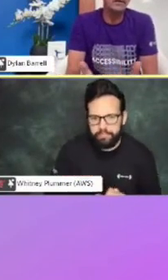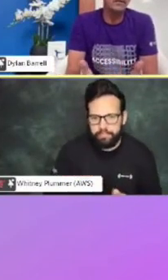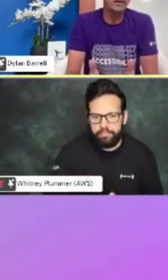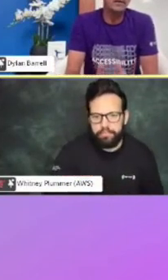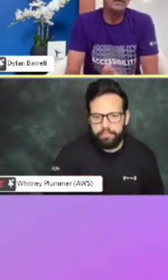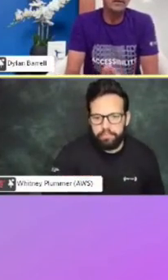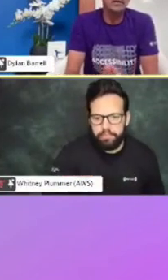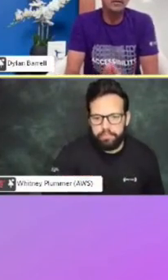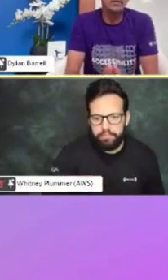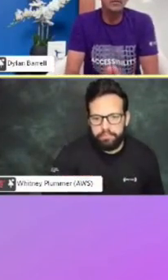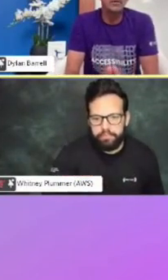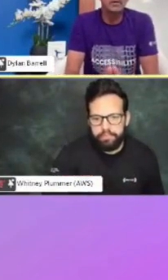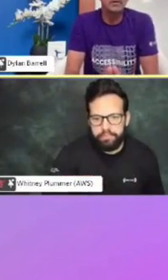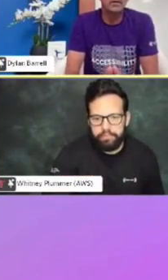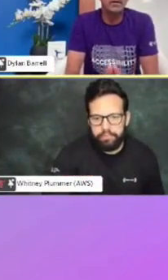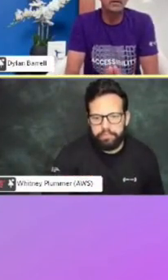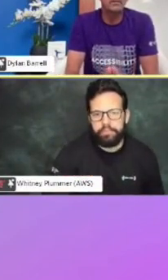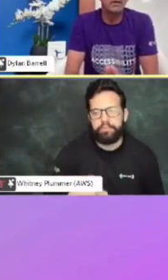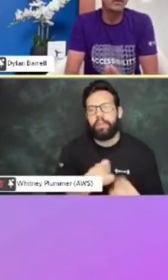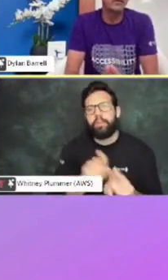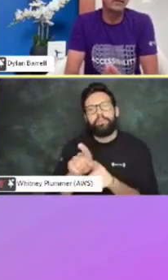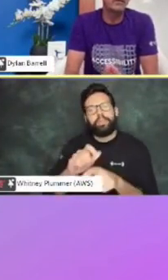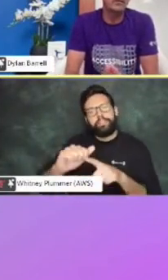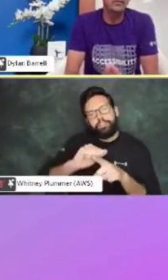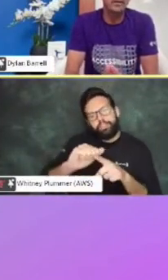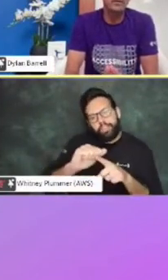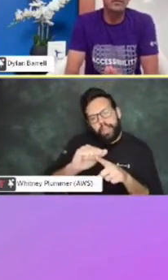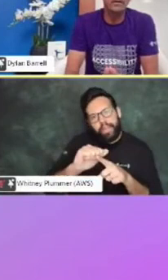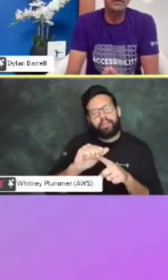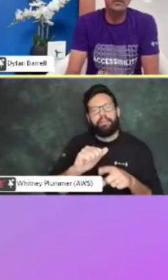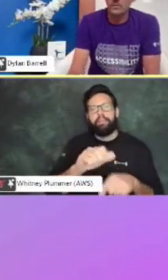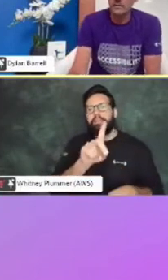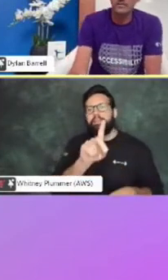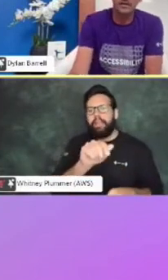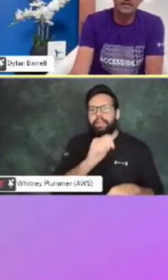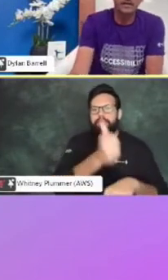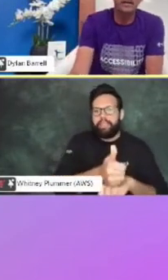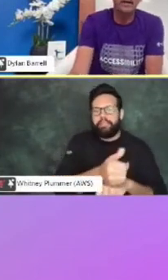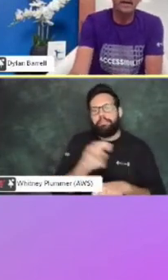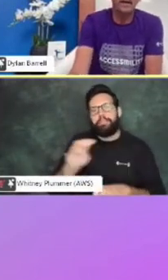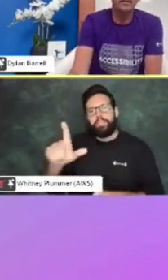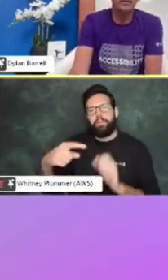and release a new machine learning models every two weeks. So every two weeks you're gonna get access